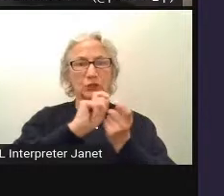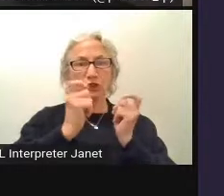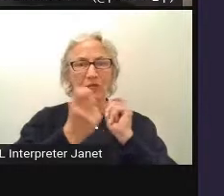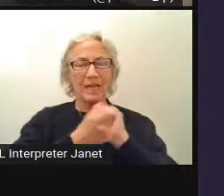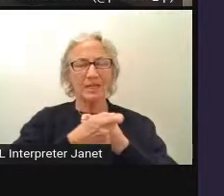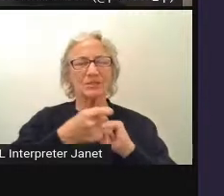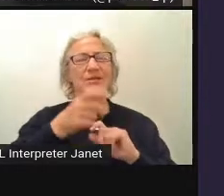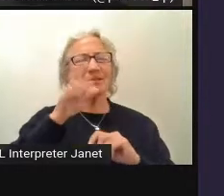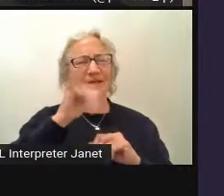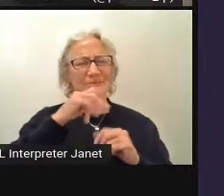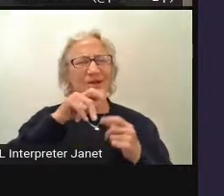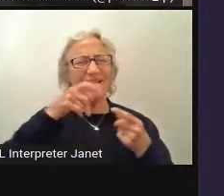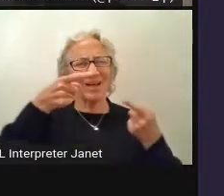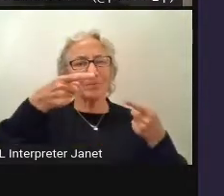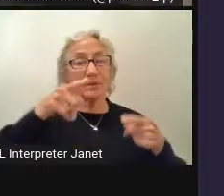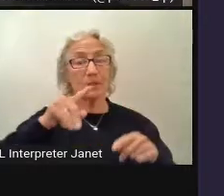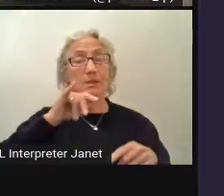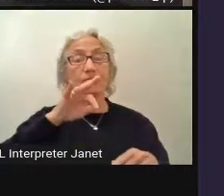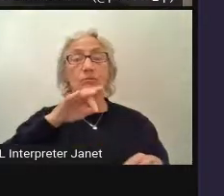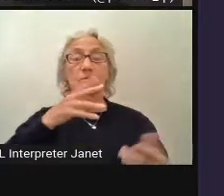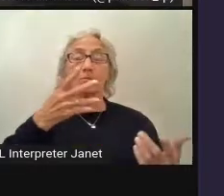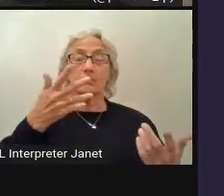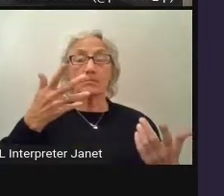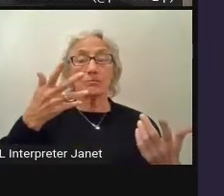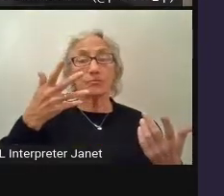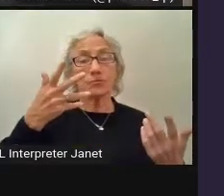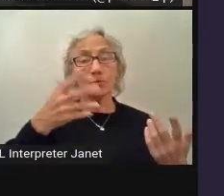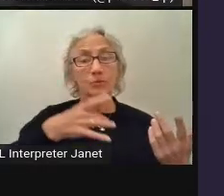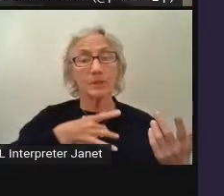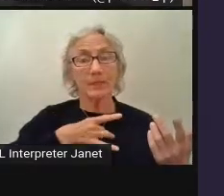those checks only happen when we push a code change, only then.